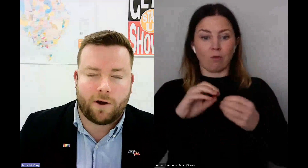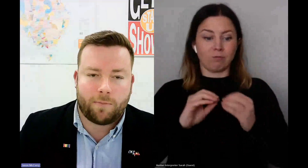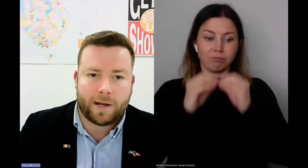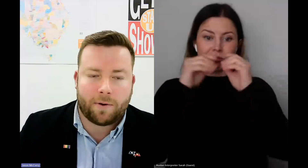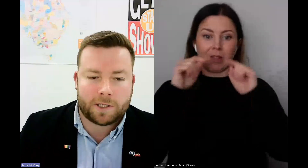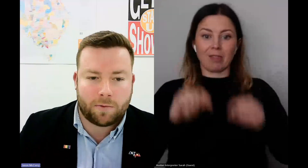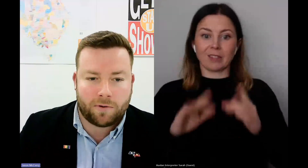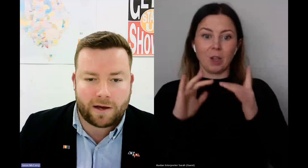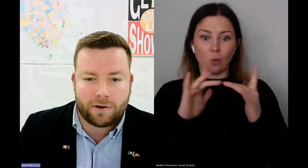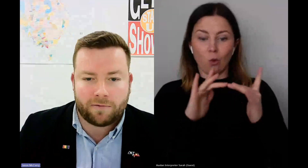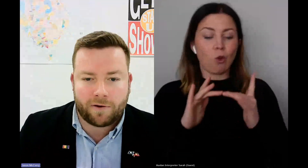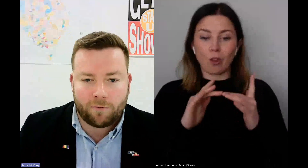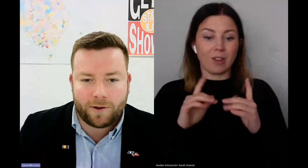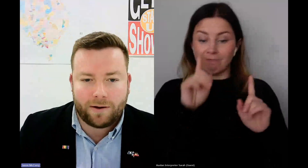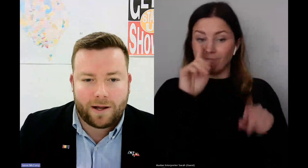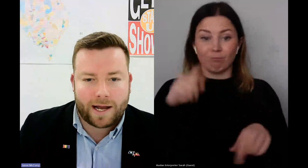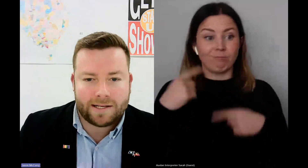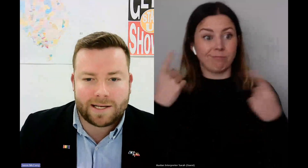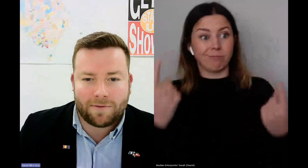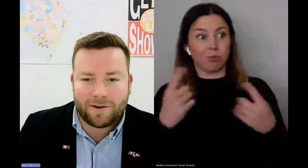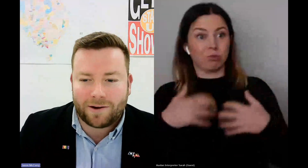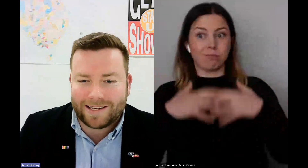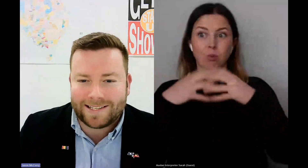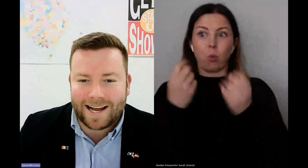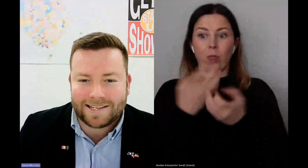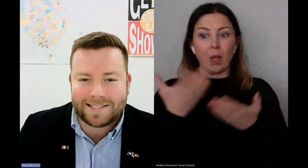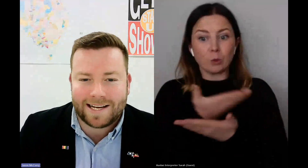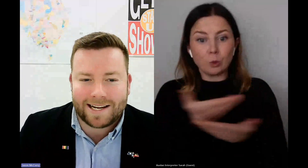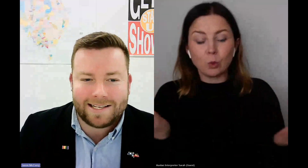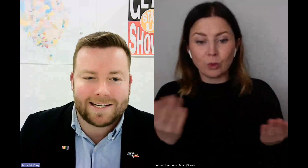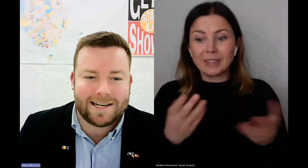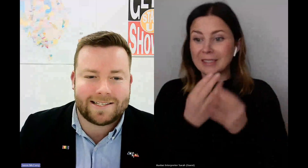have not been possible without your involvement and some of you are here today as attendees and